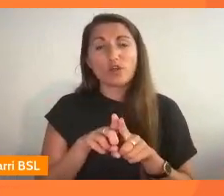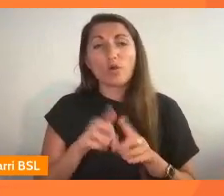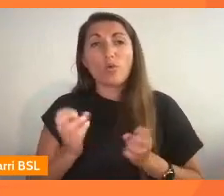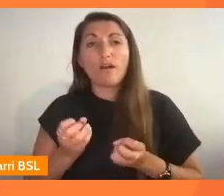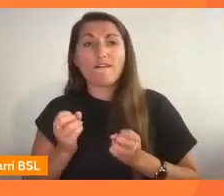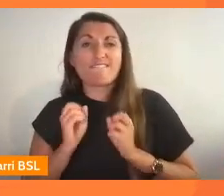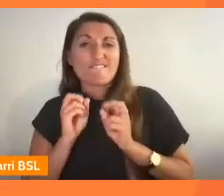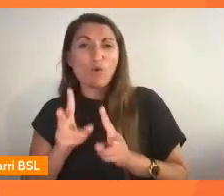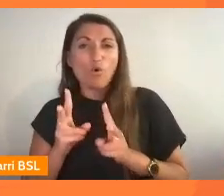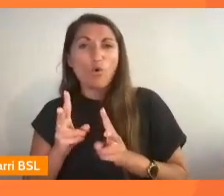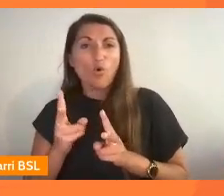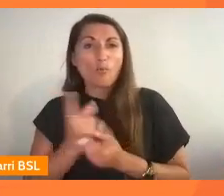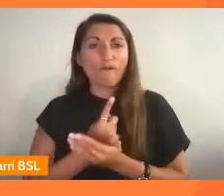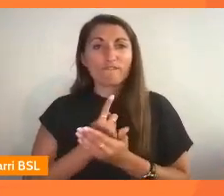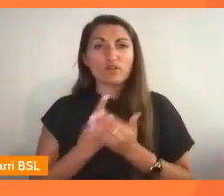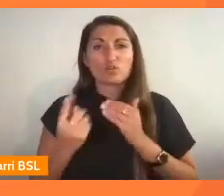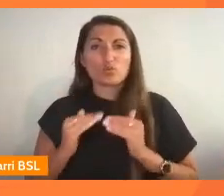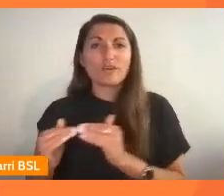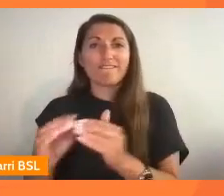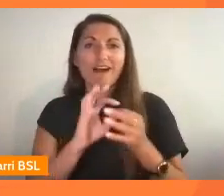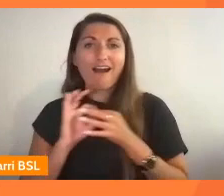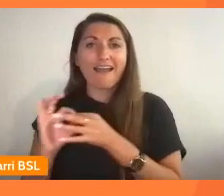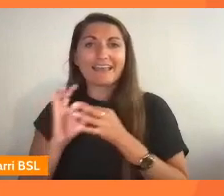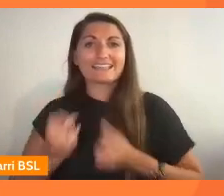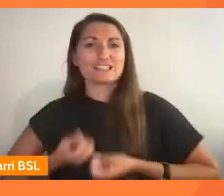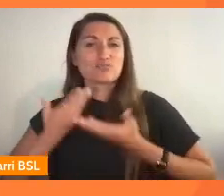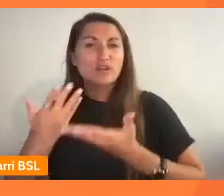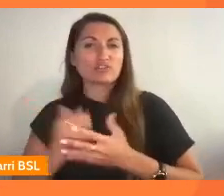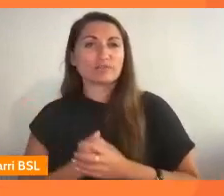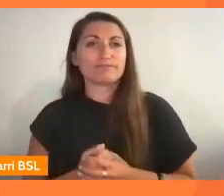We are really interested in VR and AR.